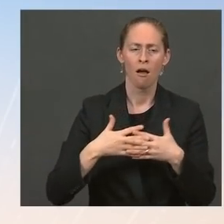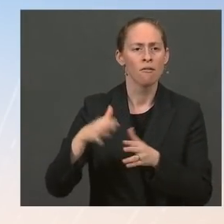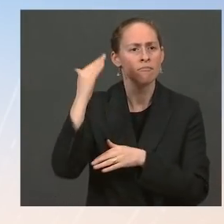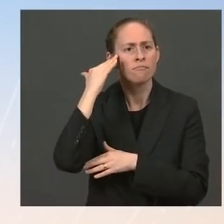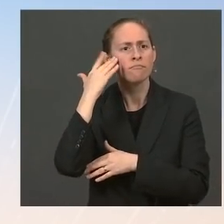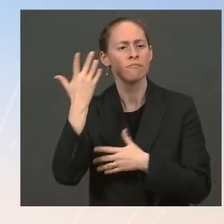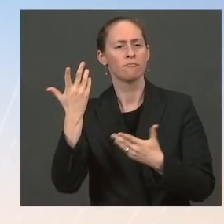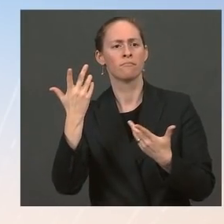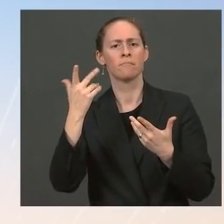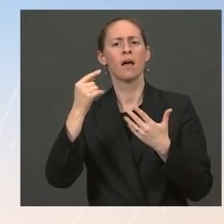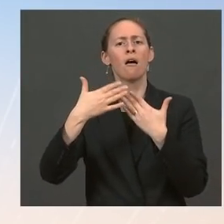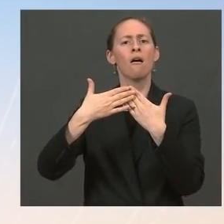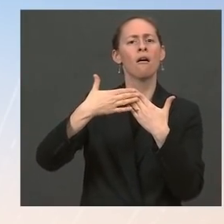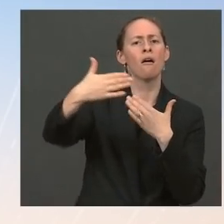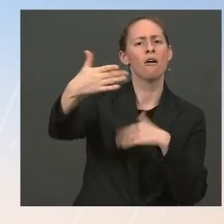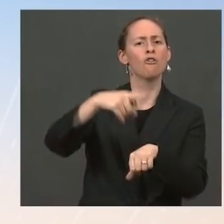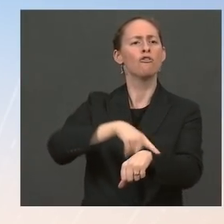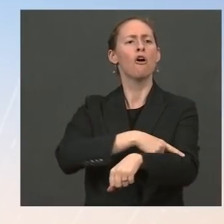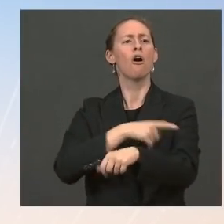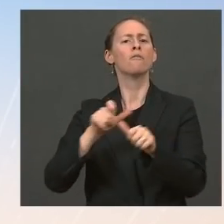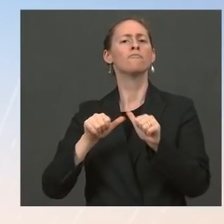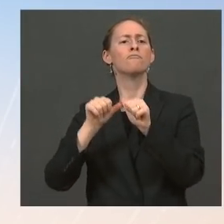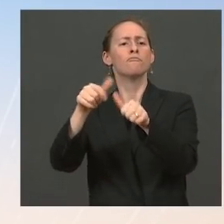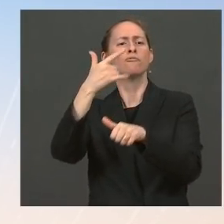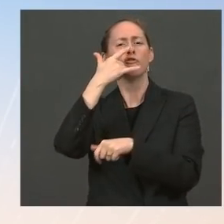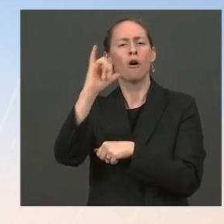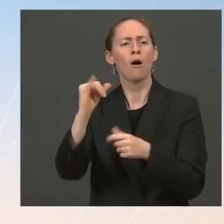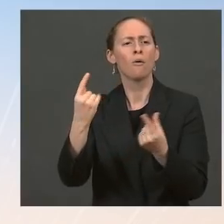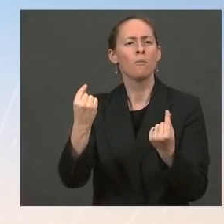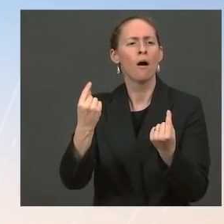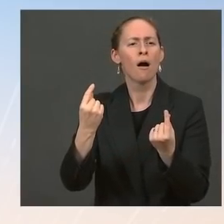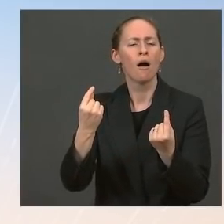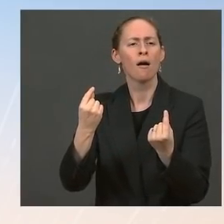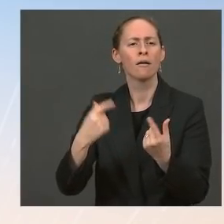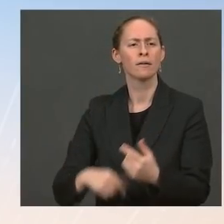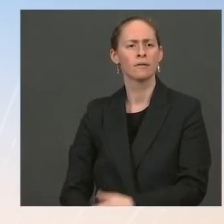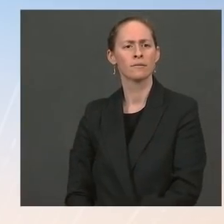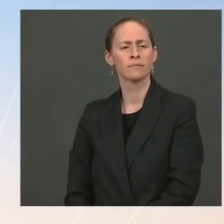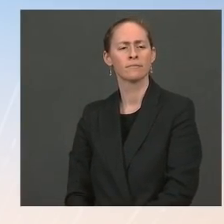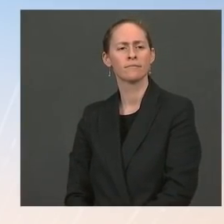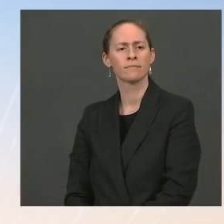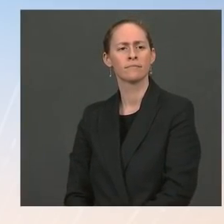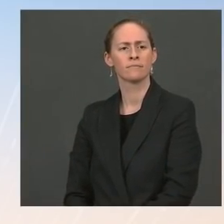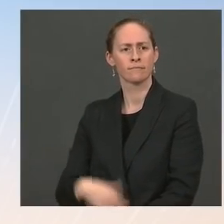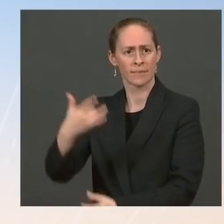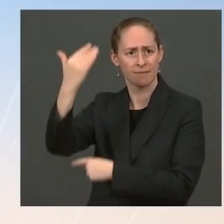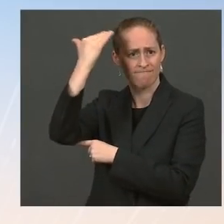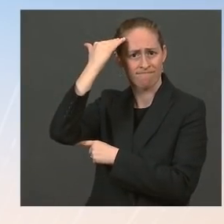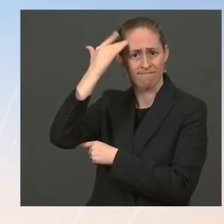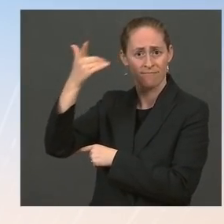on board to help with some of the supply chain issues. Ms. Psaki: Well, our view is that we have a lot